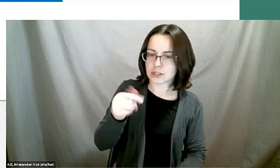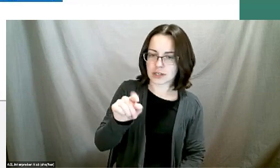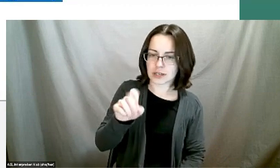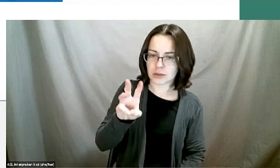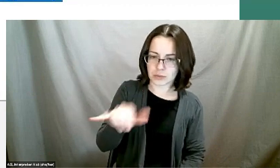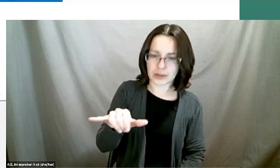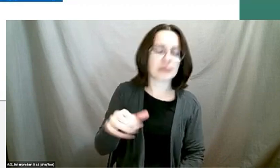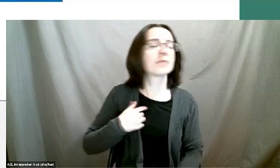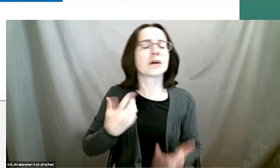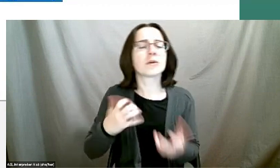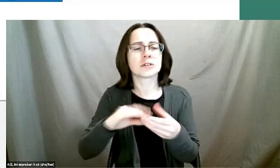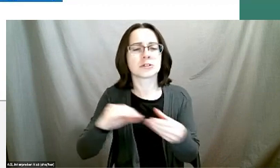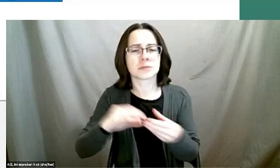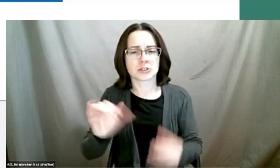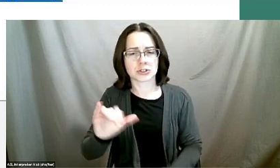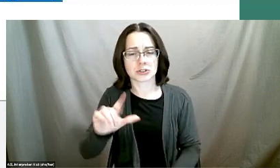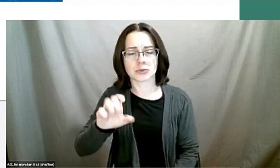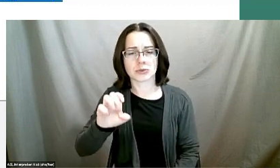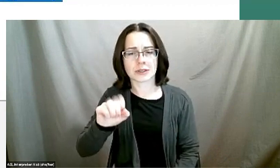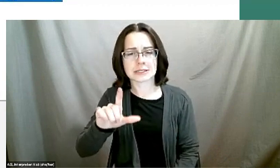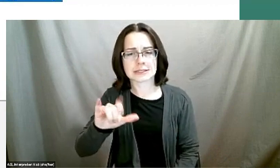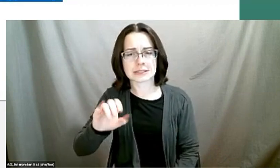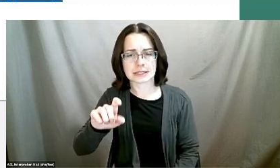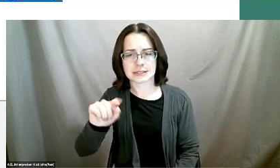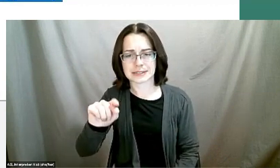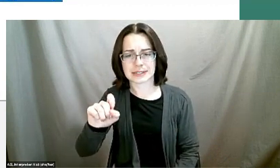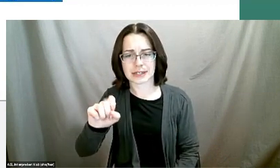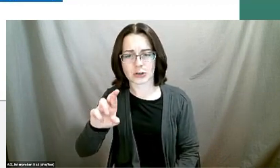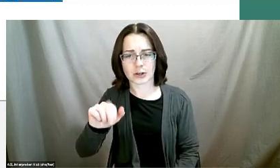who's done a lot of really excellent work in this field,